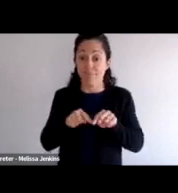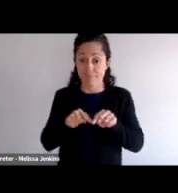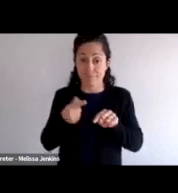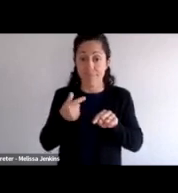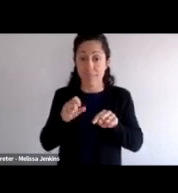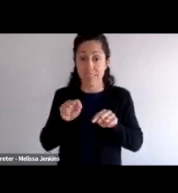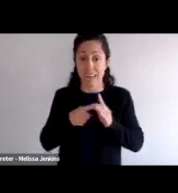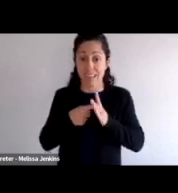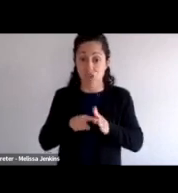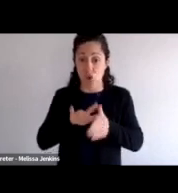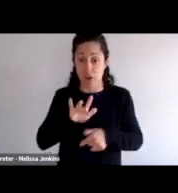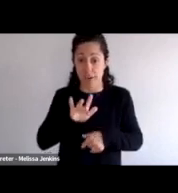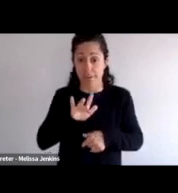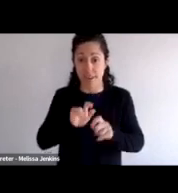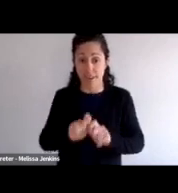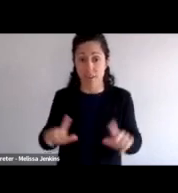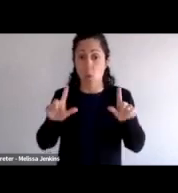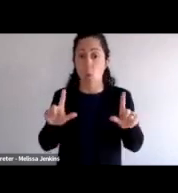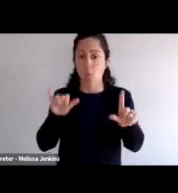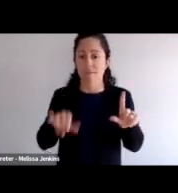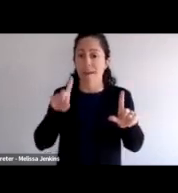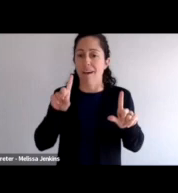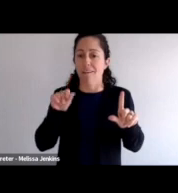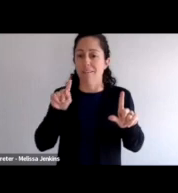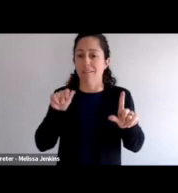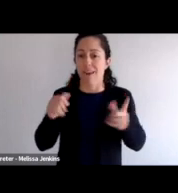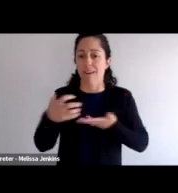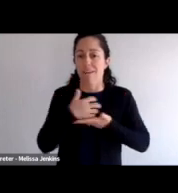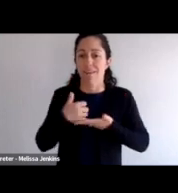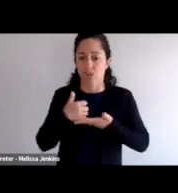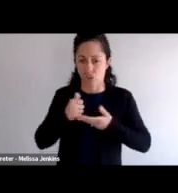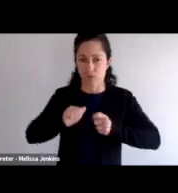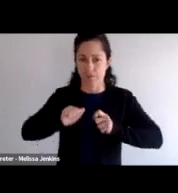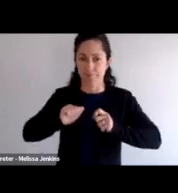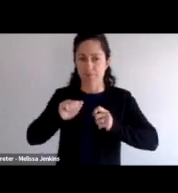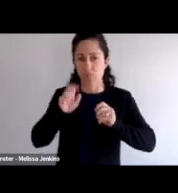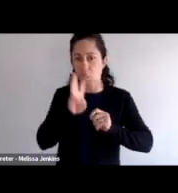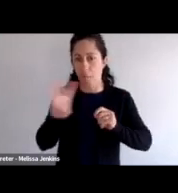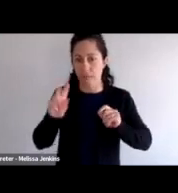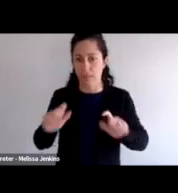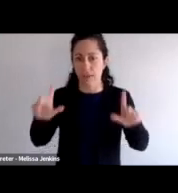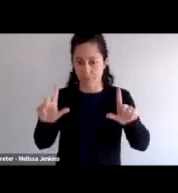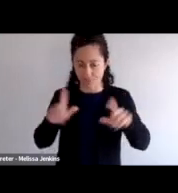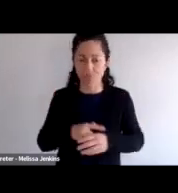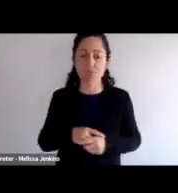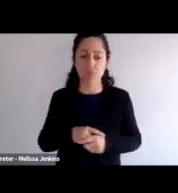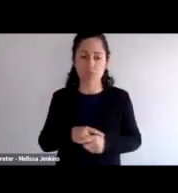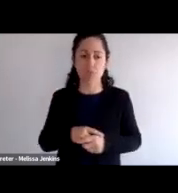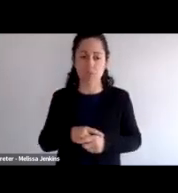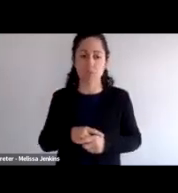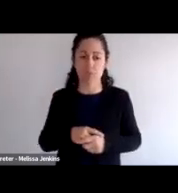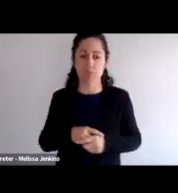(excuse me) data collection platform. under the get started button, there is um a link to our terms